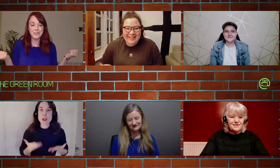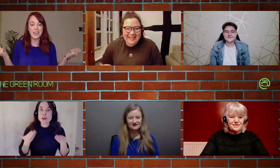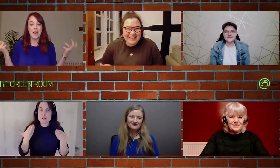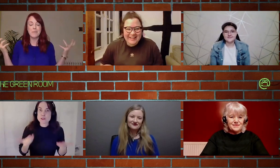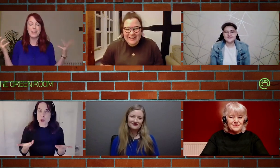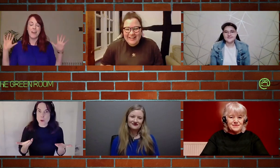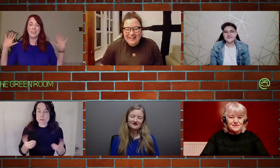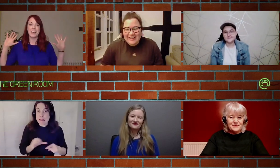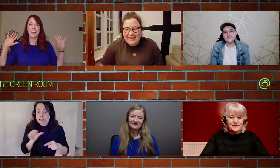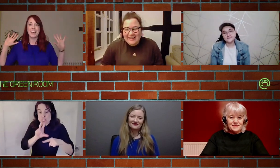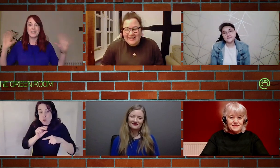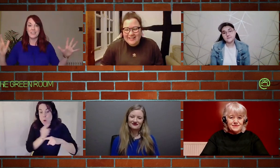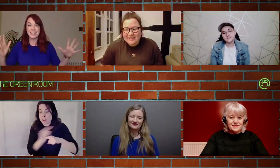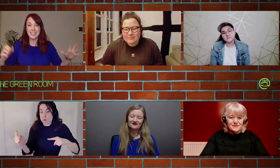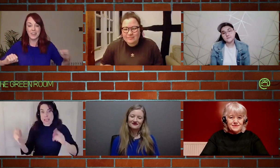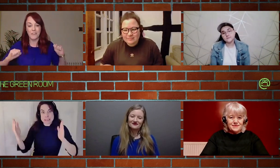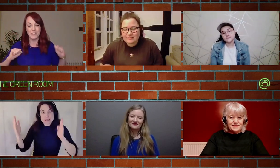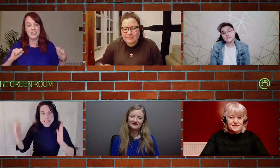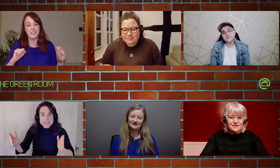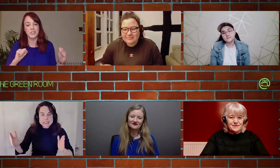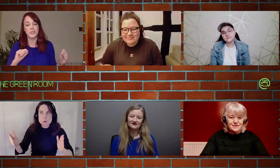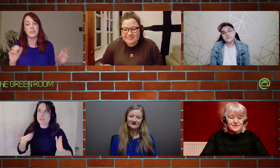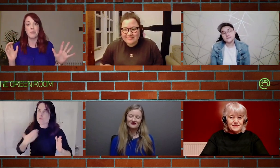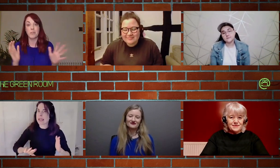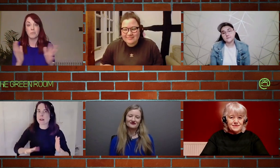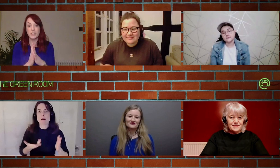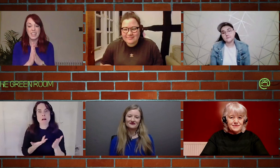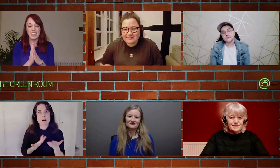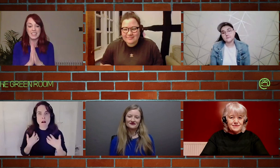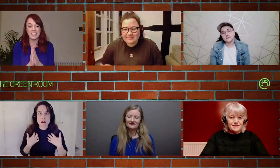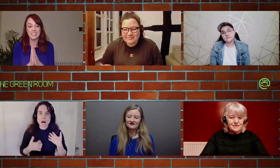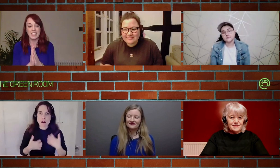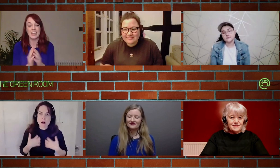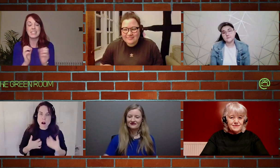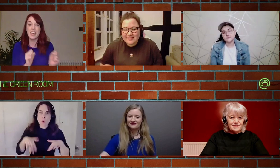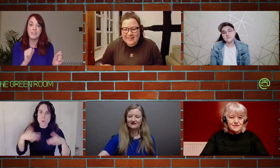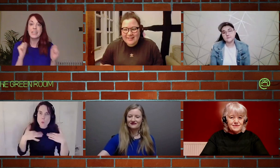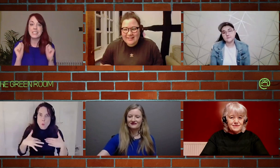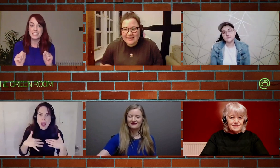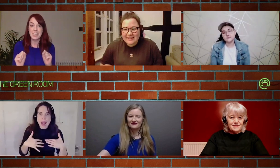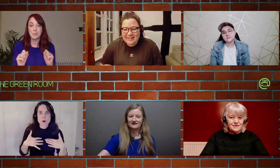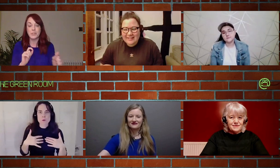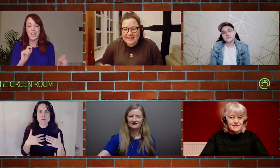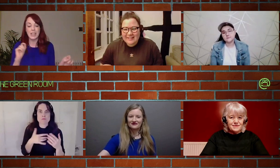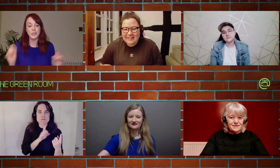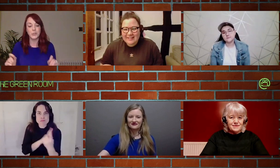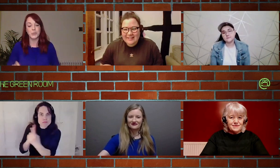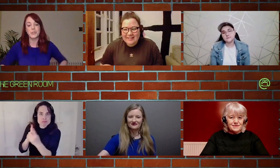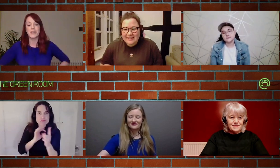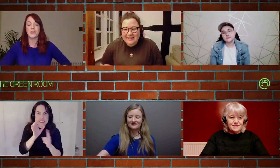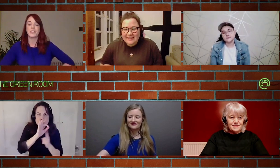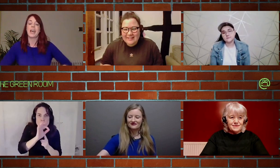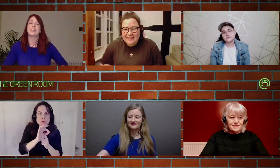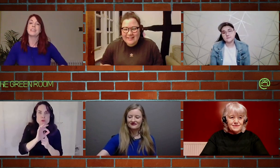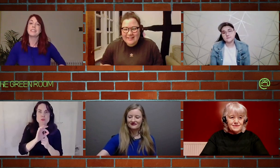we have been having some fascinating conversations with some of the most exciting, deaf, disabled and neurodiverse talent